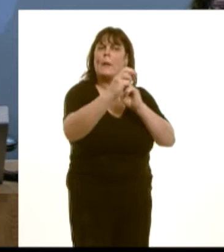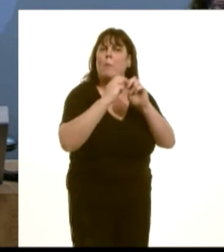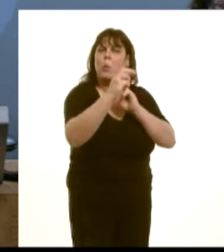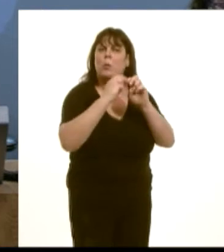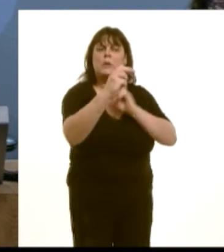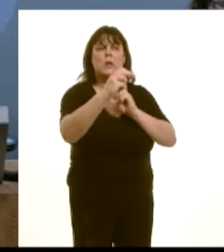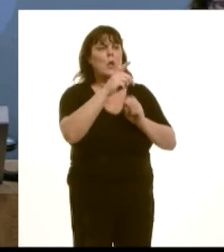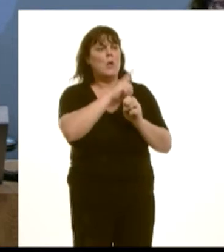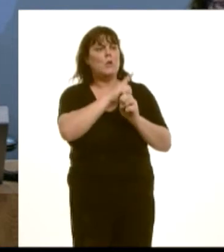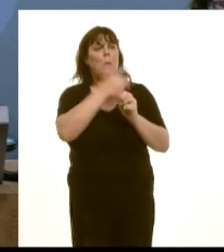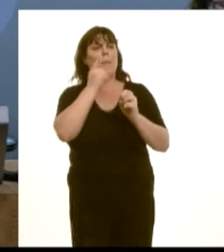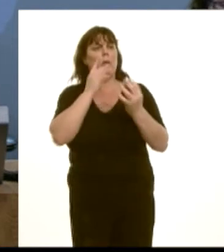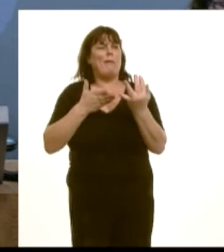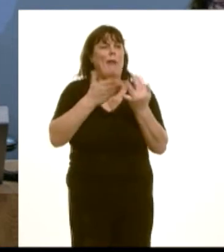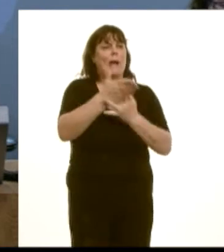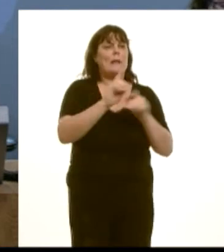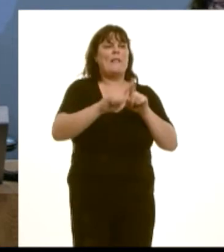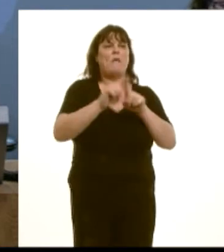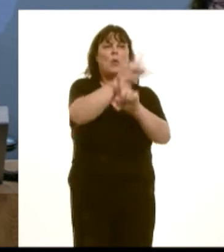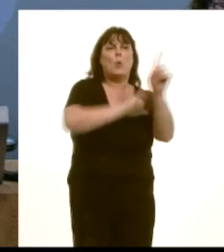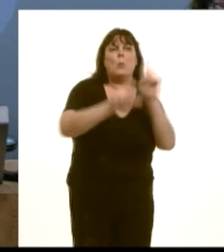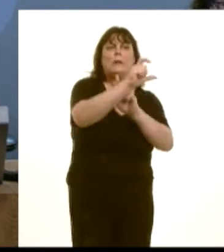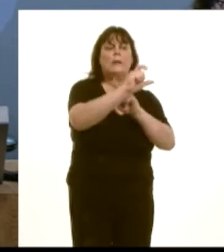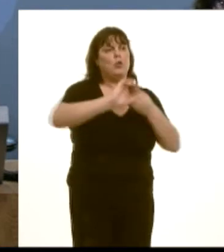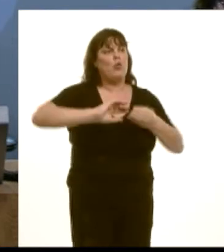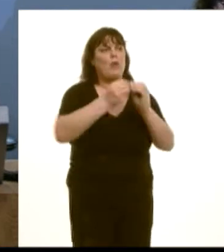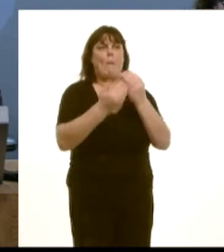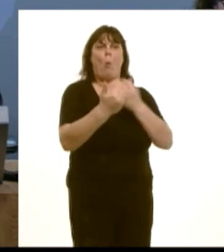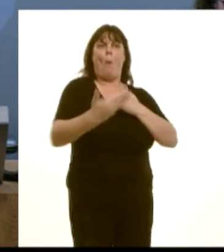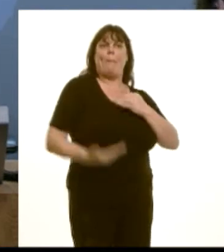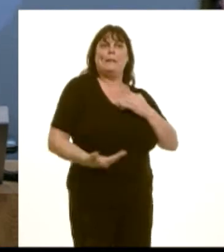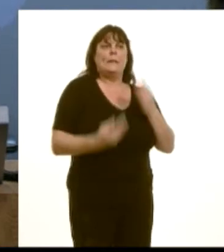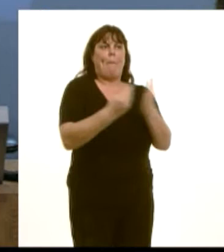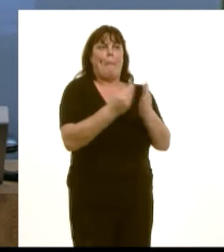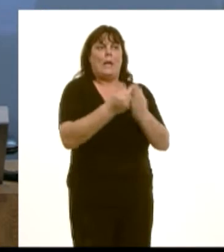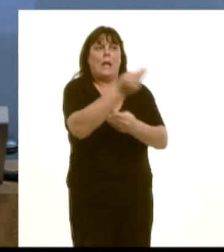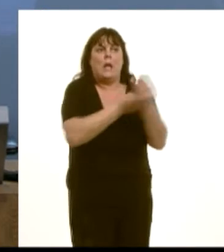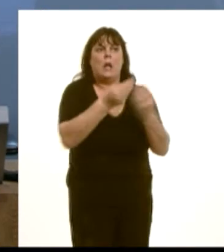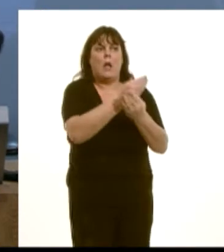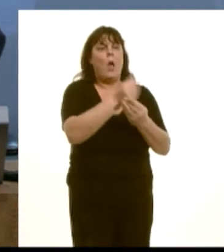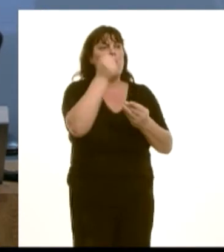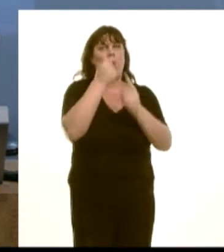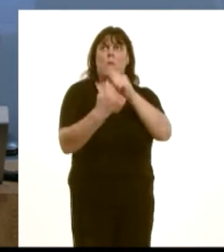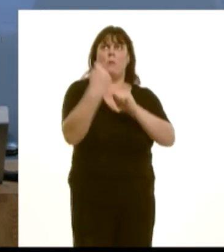activity. As the last two tranches have failed in their original goal to lift economic activity,